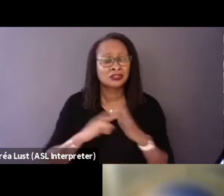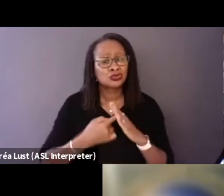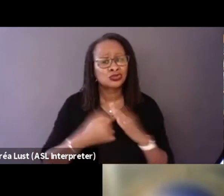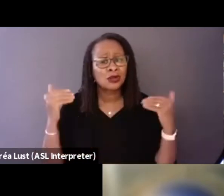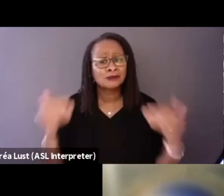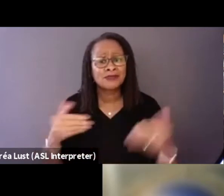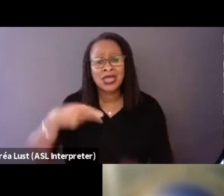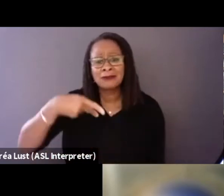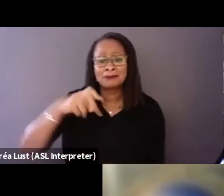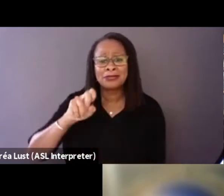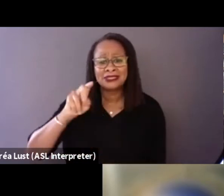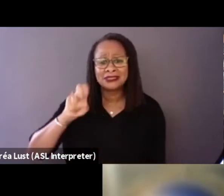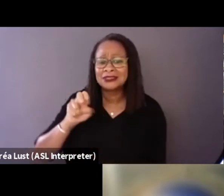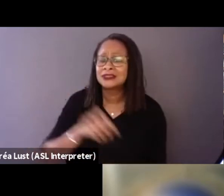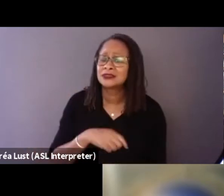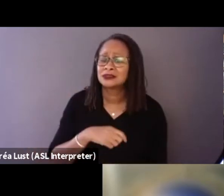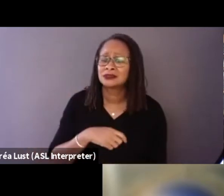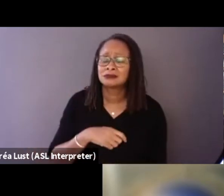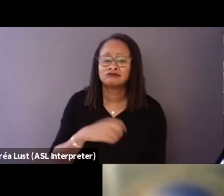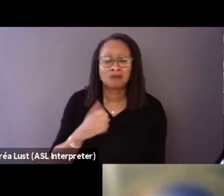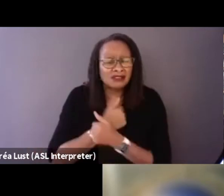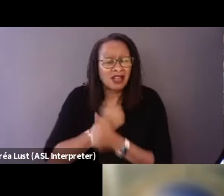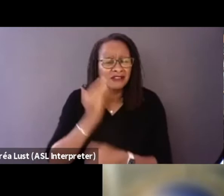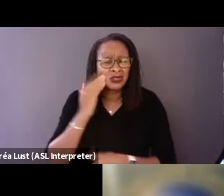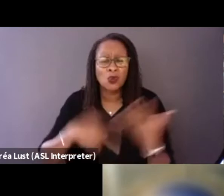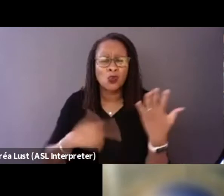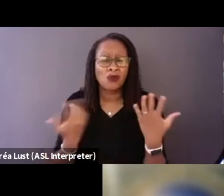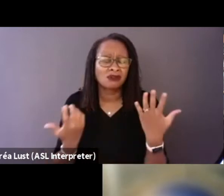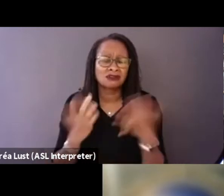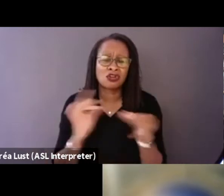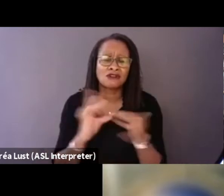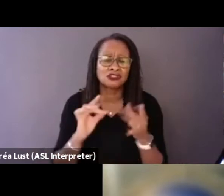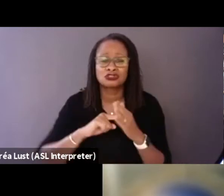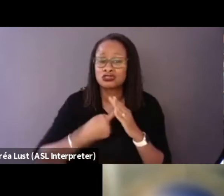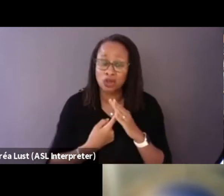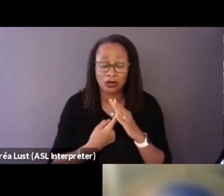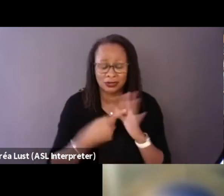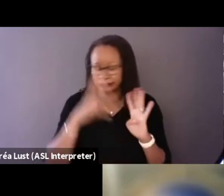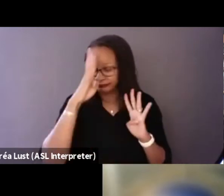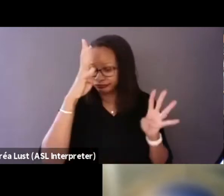I would love to know what were the conversations that started the making of this piece of story.